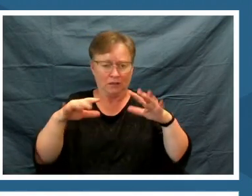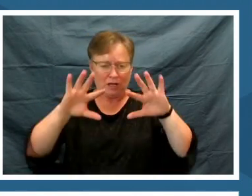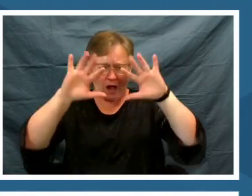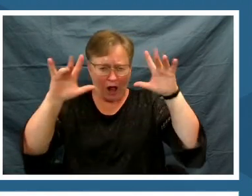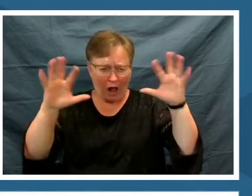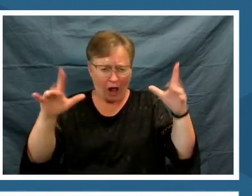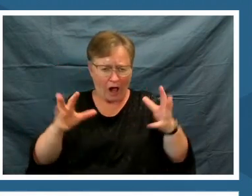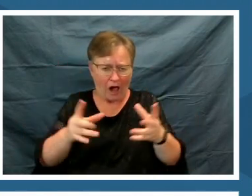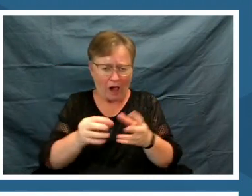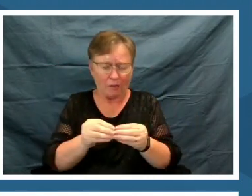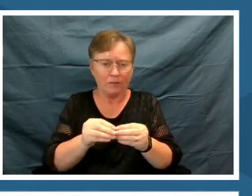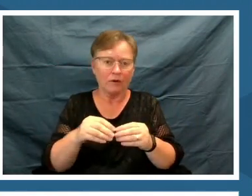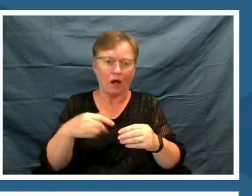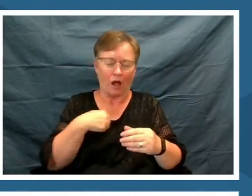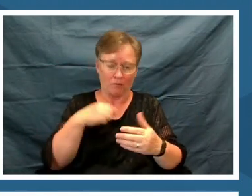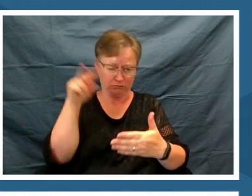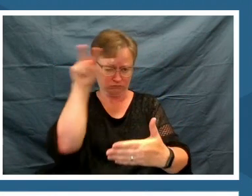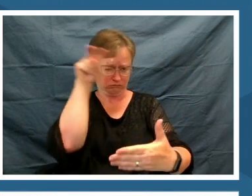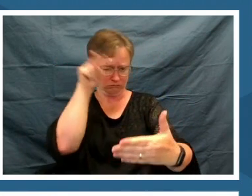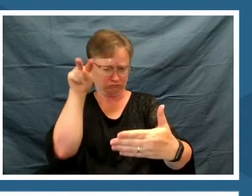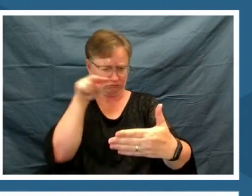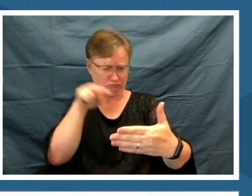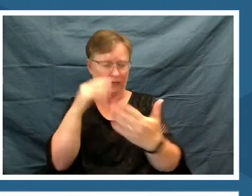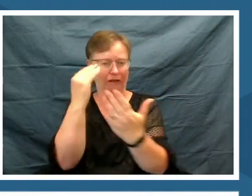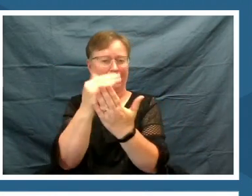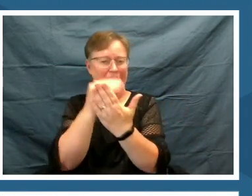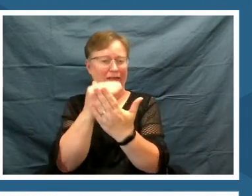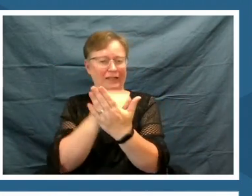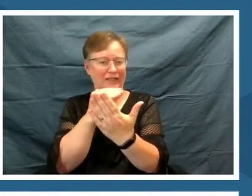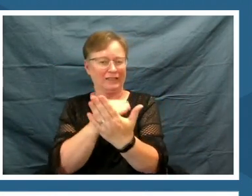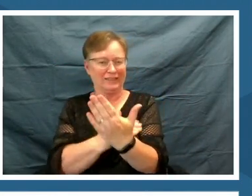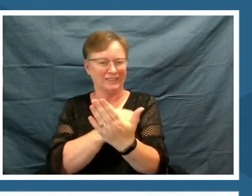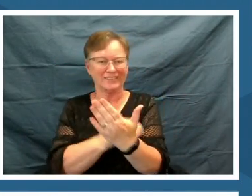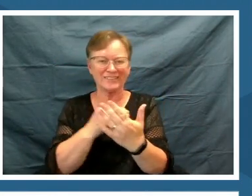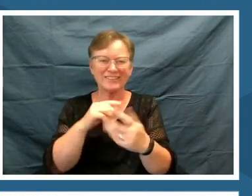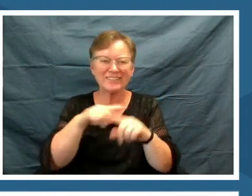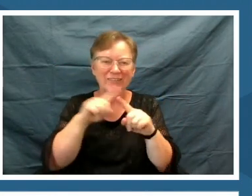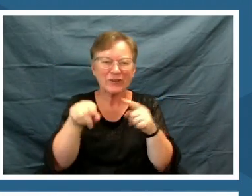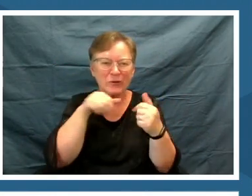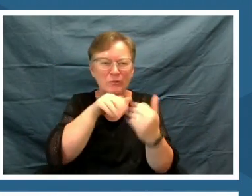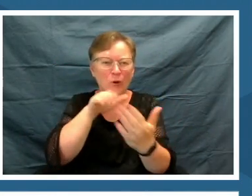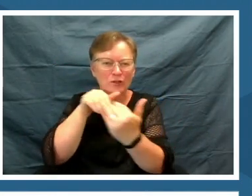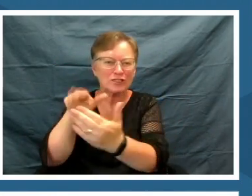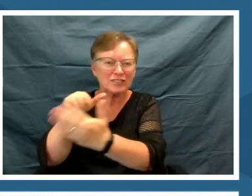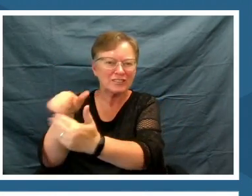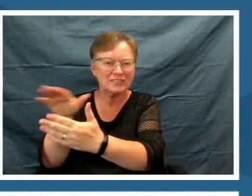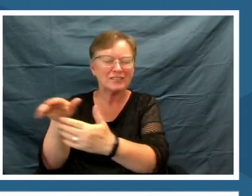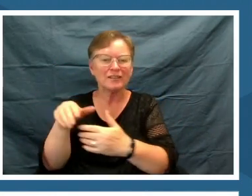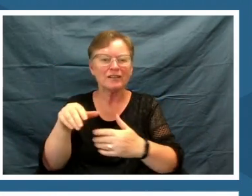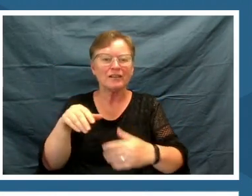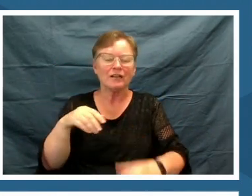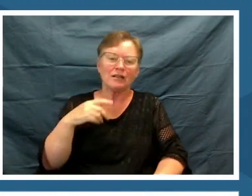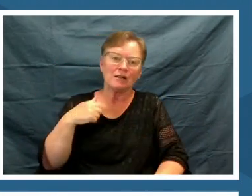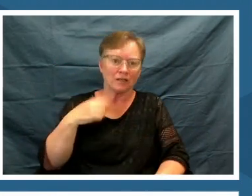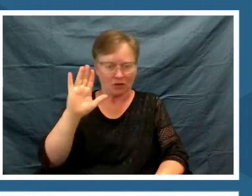these different approaches and i'm tasked with thinking about okay so